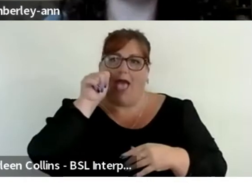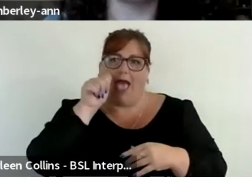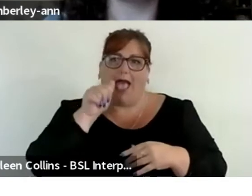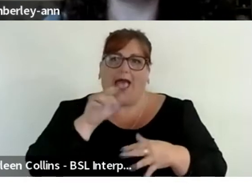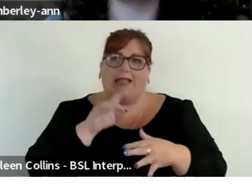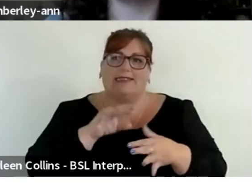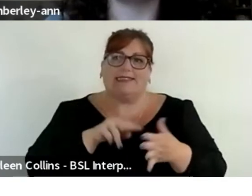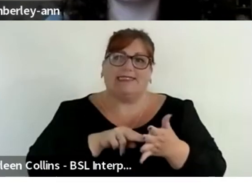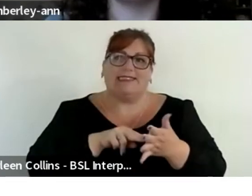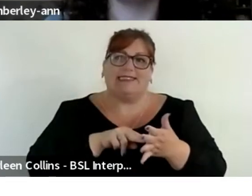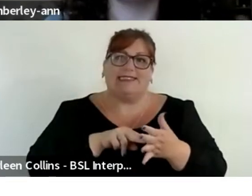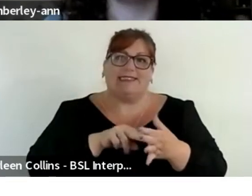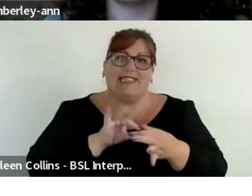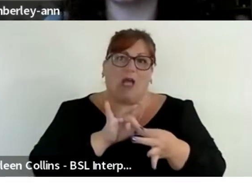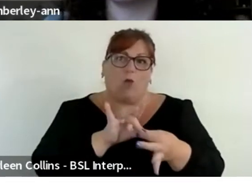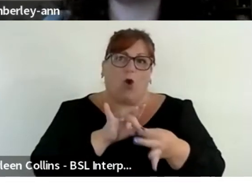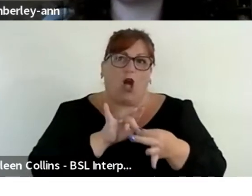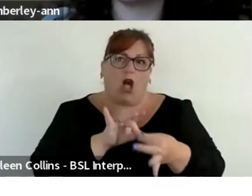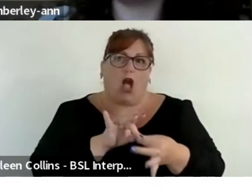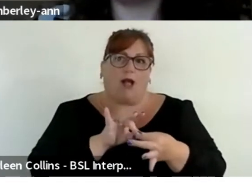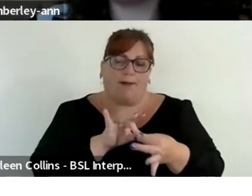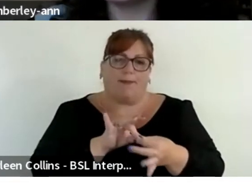They are there to create community and awareness and provide support.